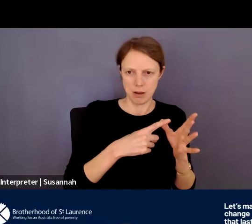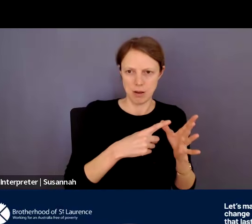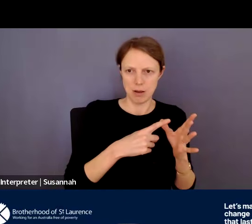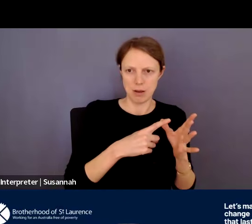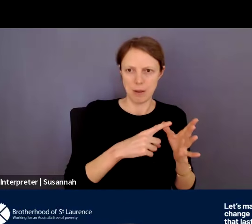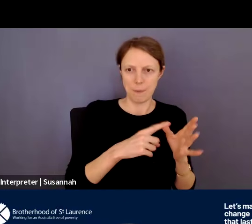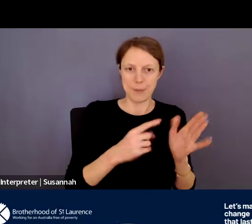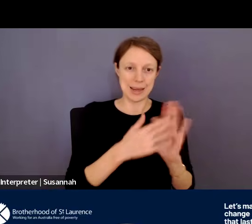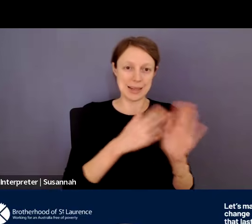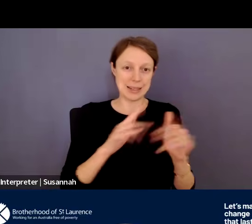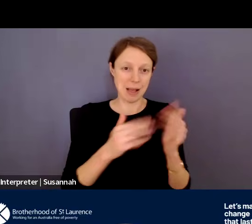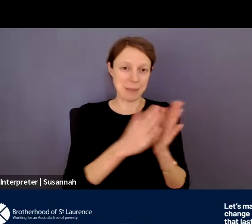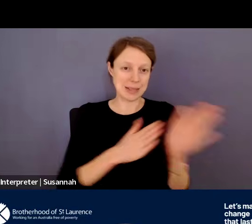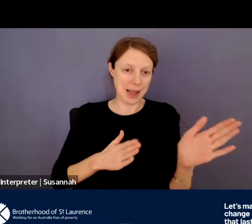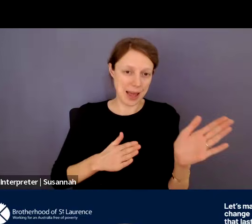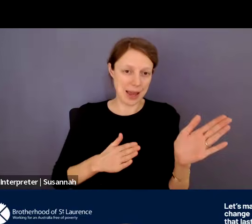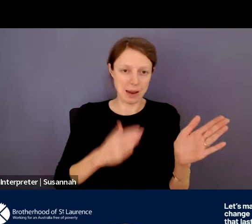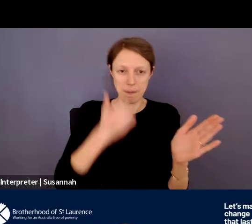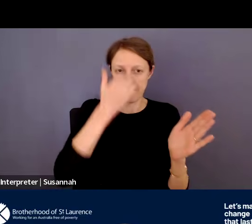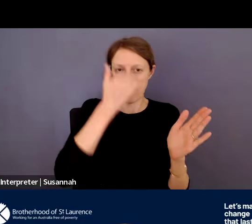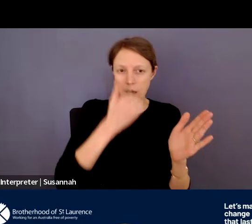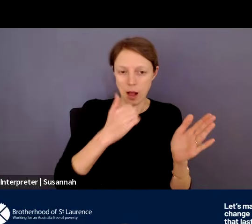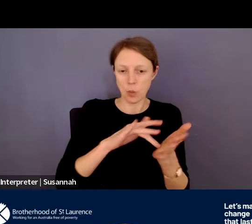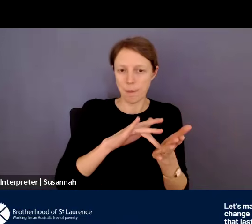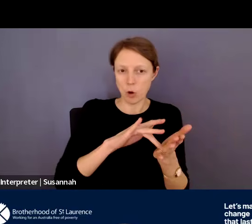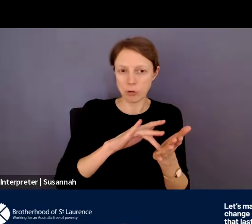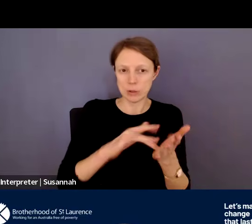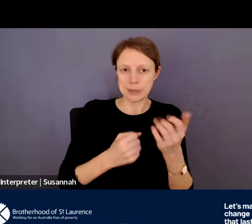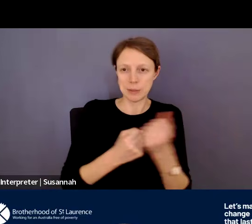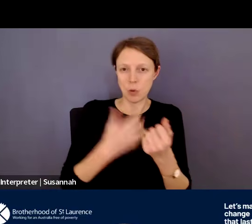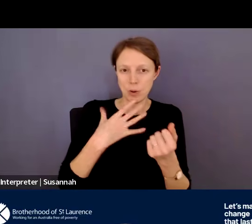they might be able to start benefitting from some things in the Thriving Kids space over the next